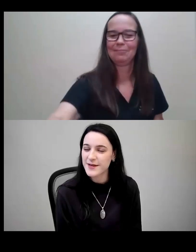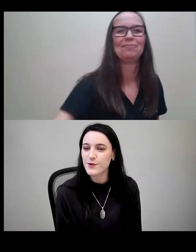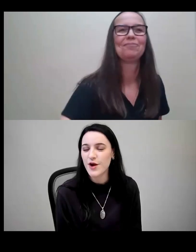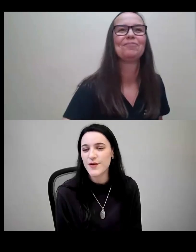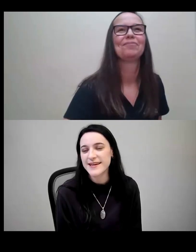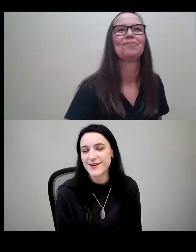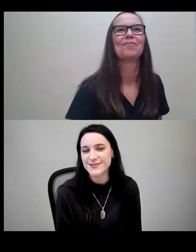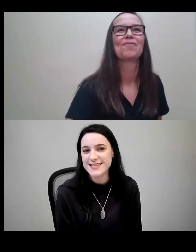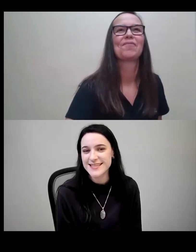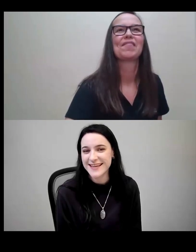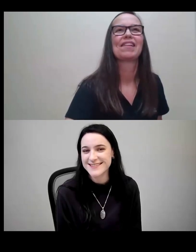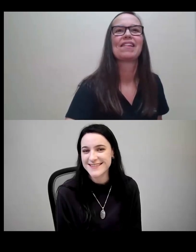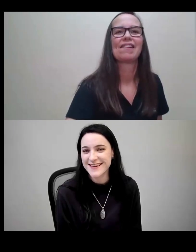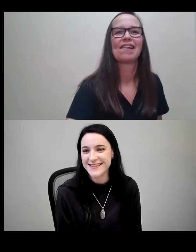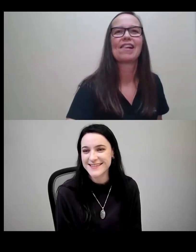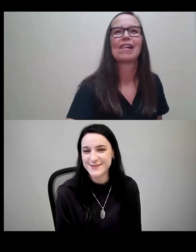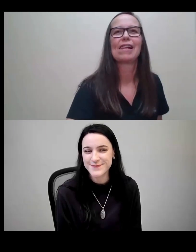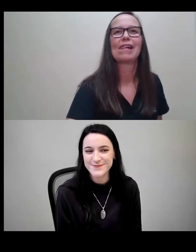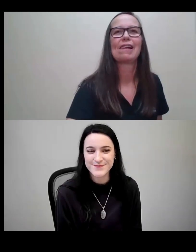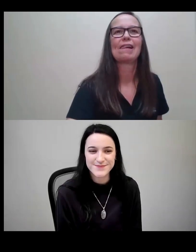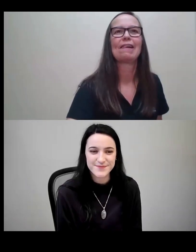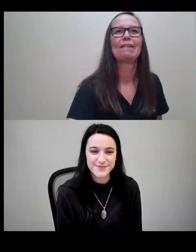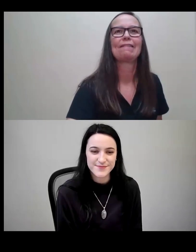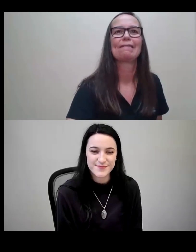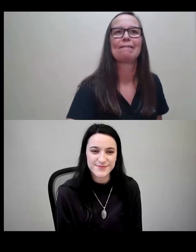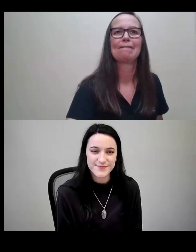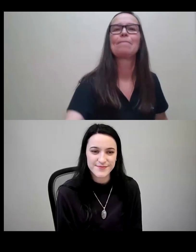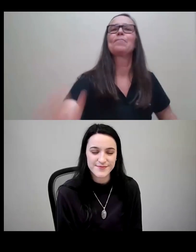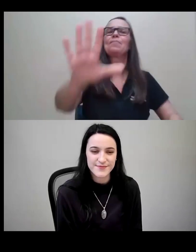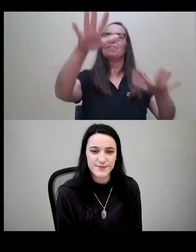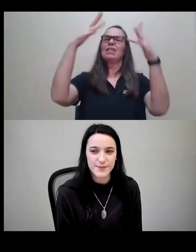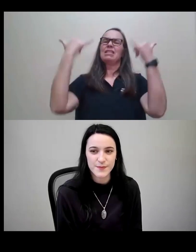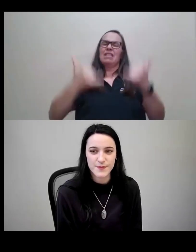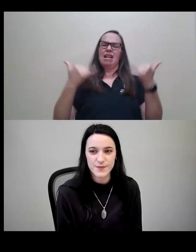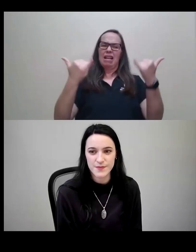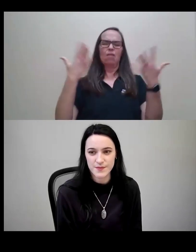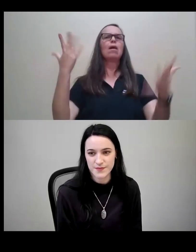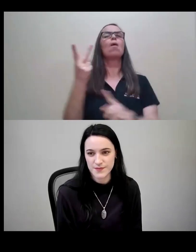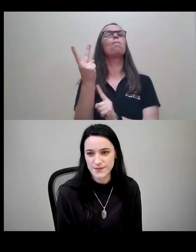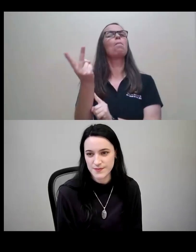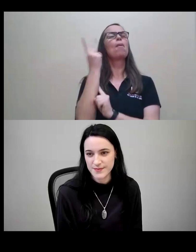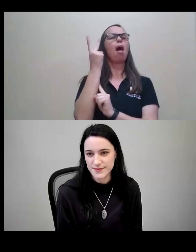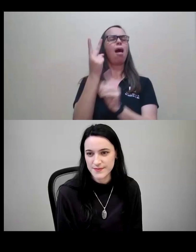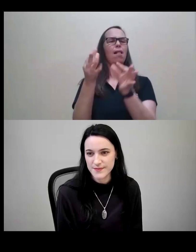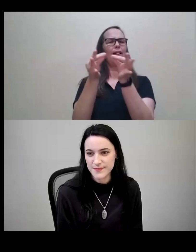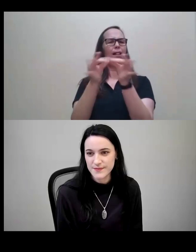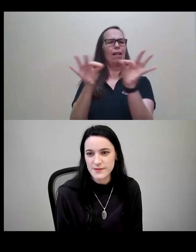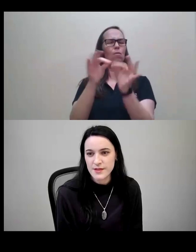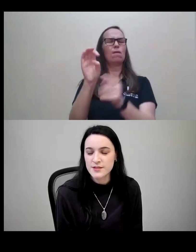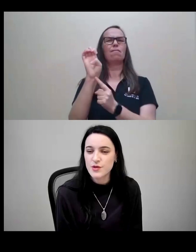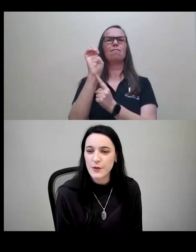All right, we'll go ahead on to the next slide.